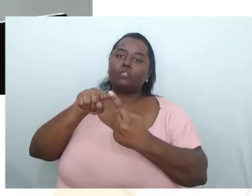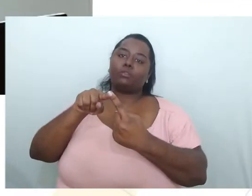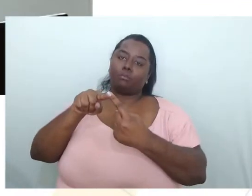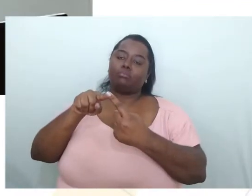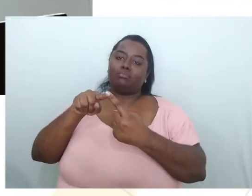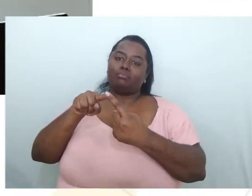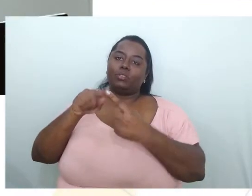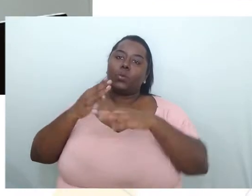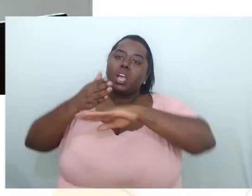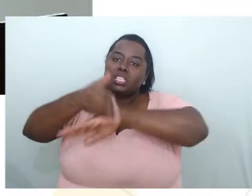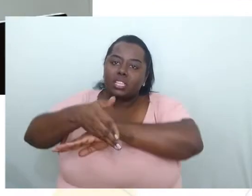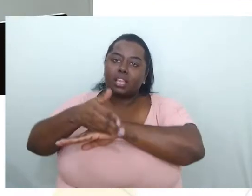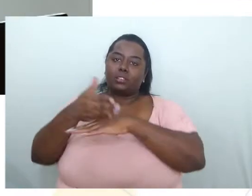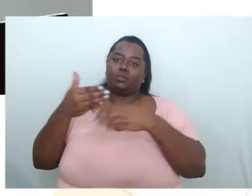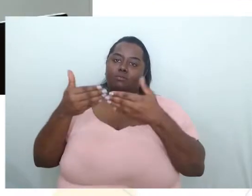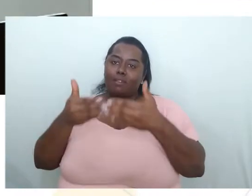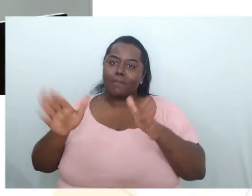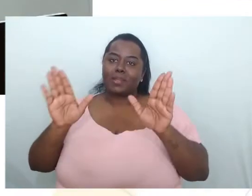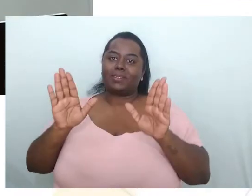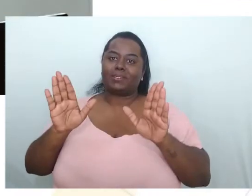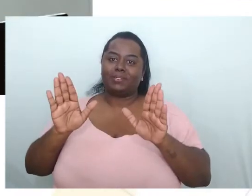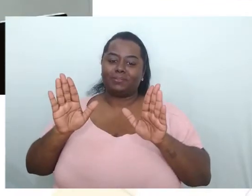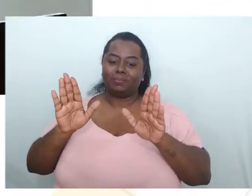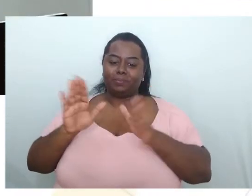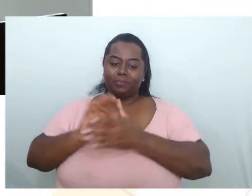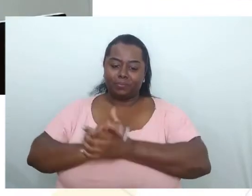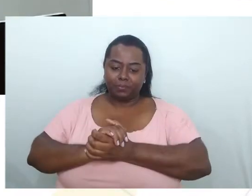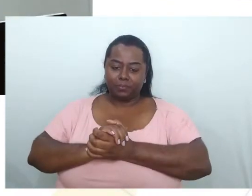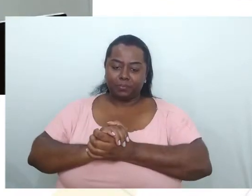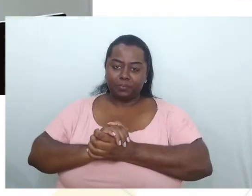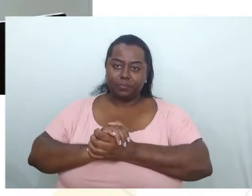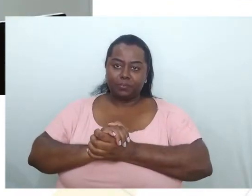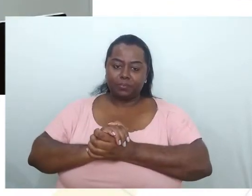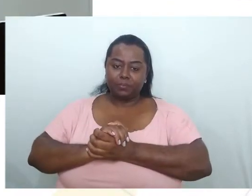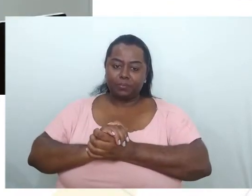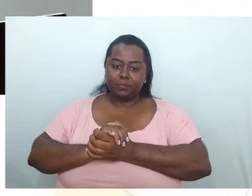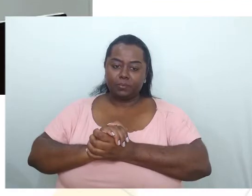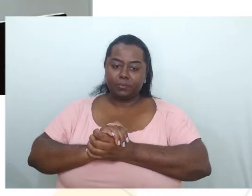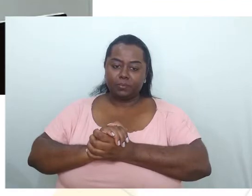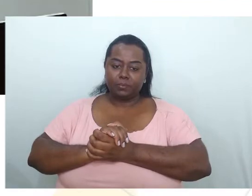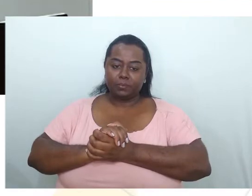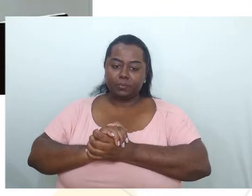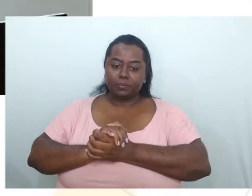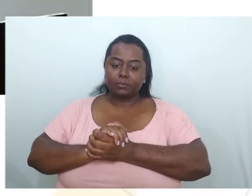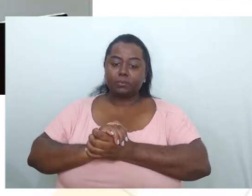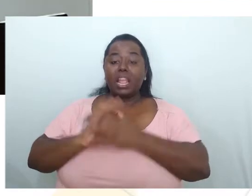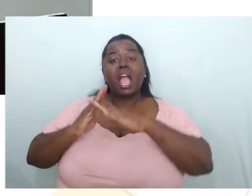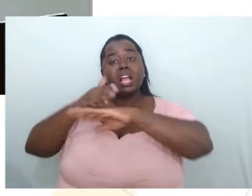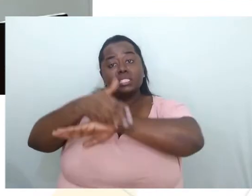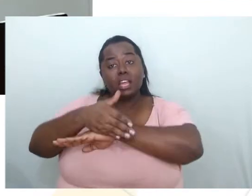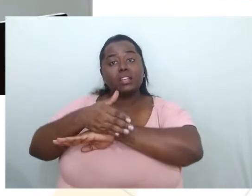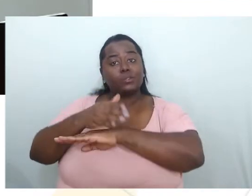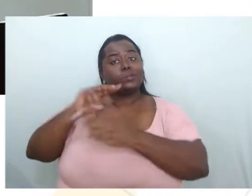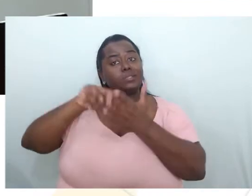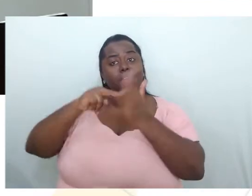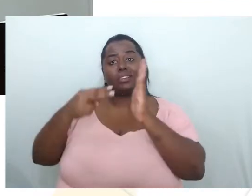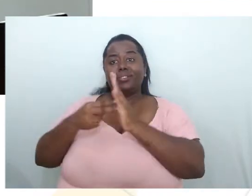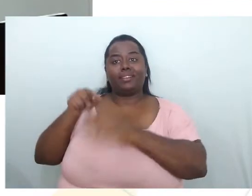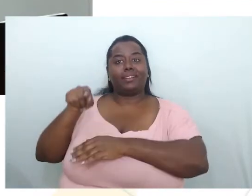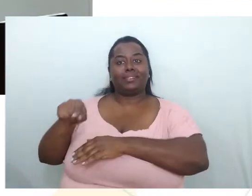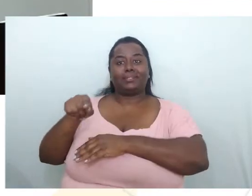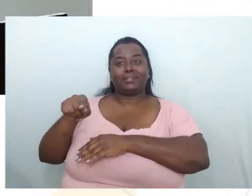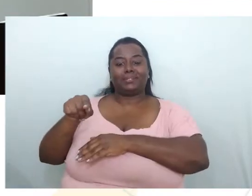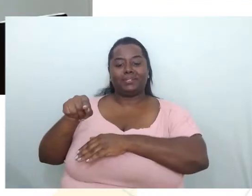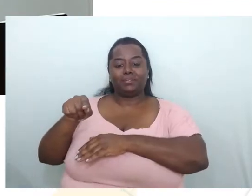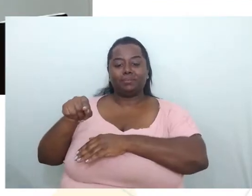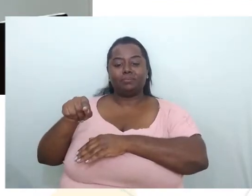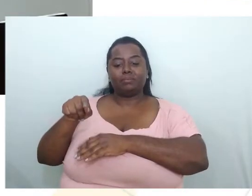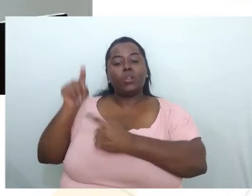philosophical band, and access has to do with that, this is the idea that I was